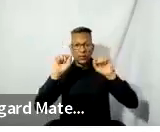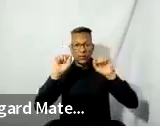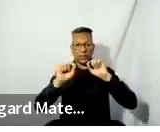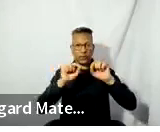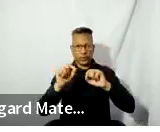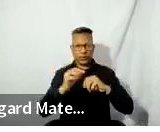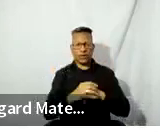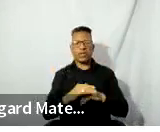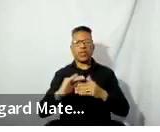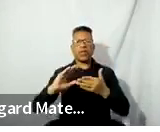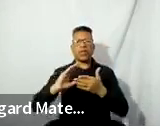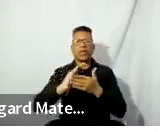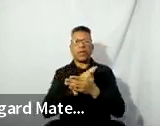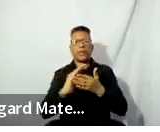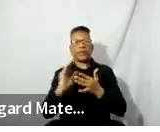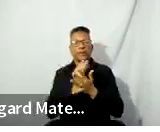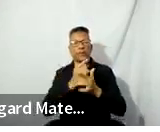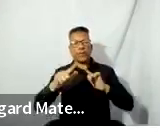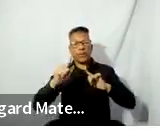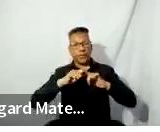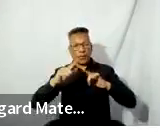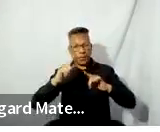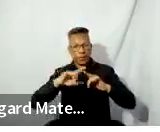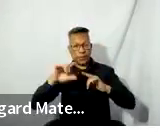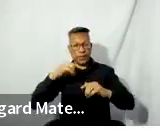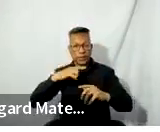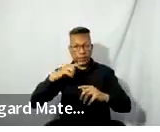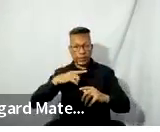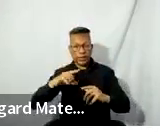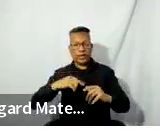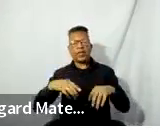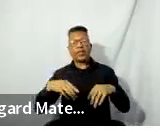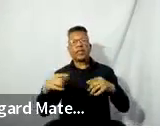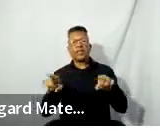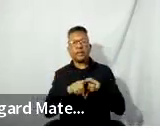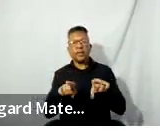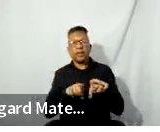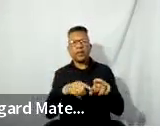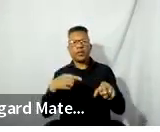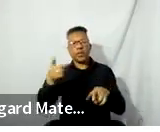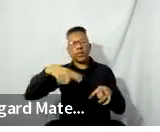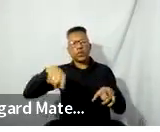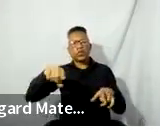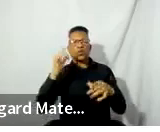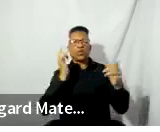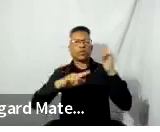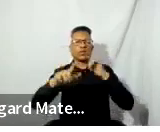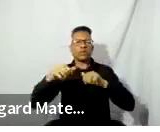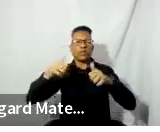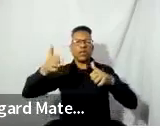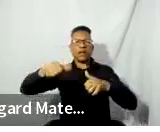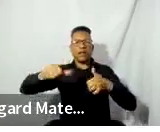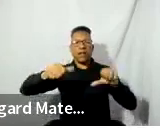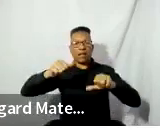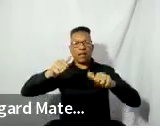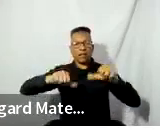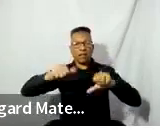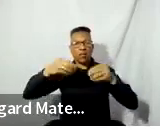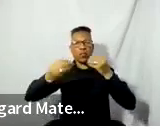and implications , and , and also , and also begin to think how we might evaluate it might evaluate it, to consider whether we think there